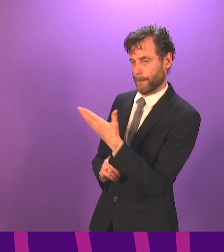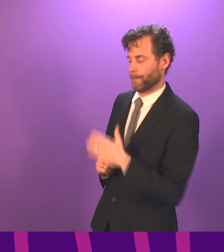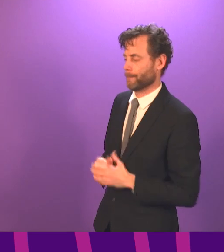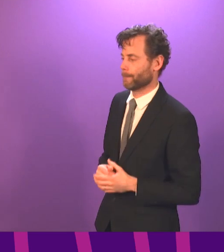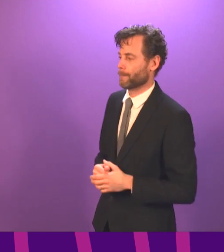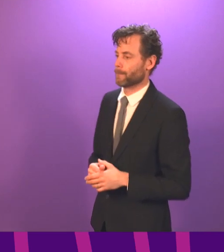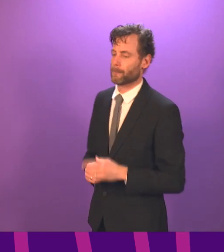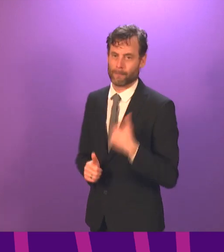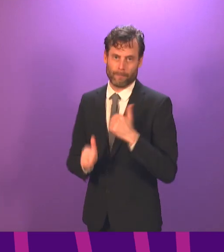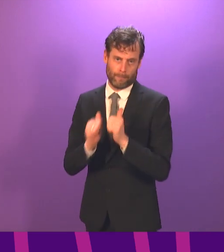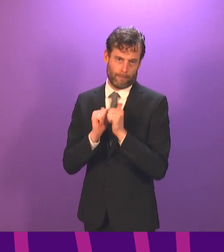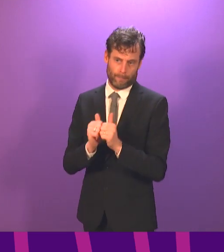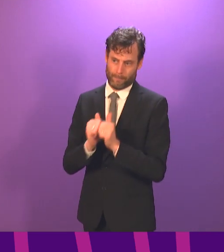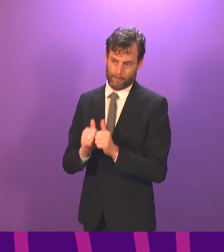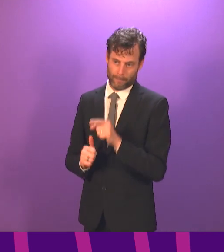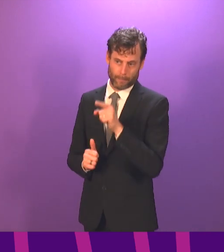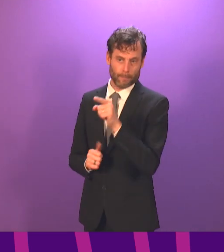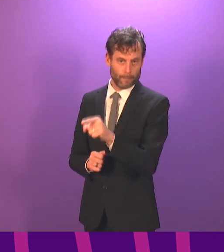I am grateful for the minister’s approach to the issue;